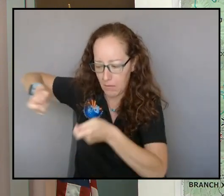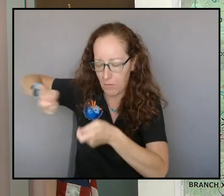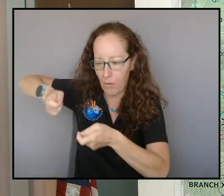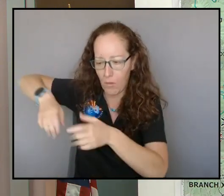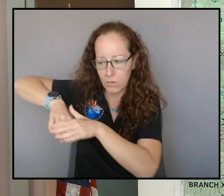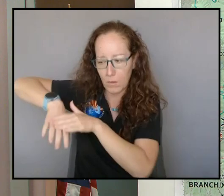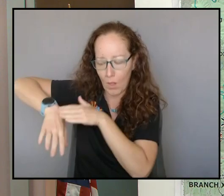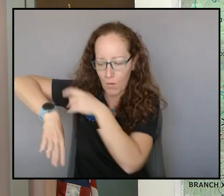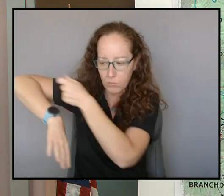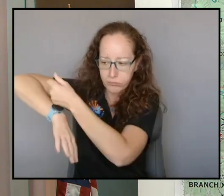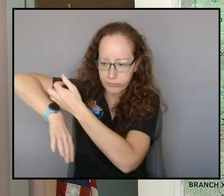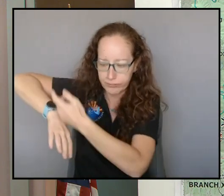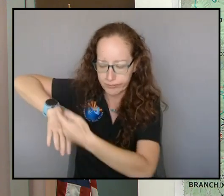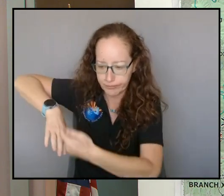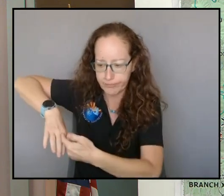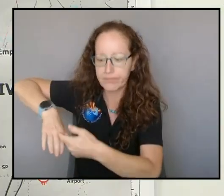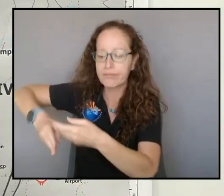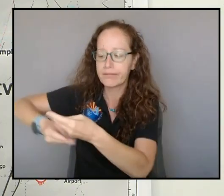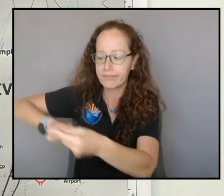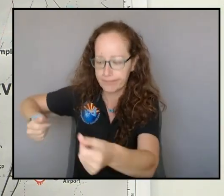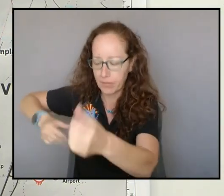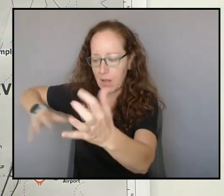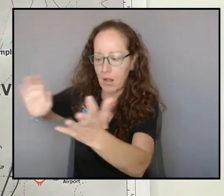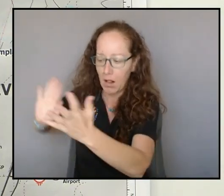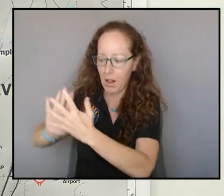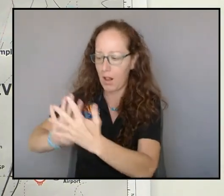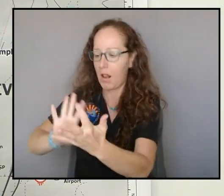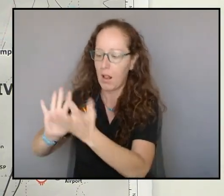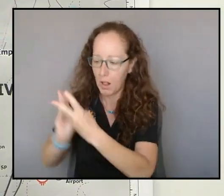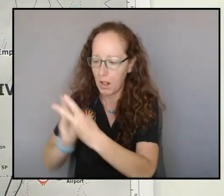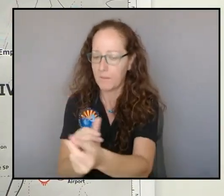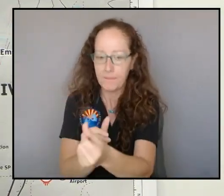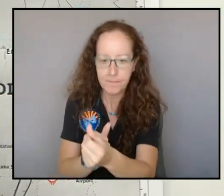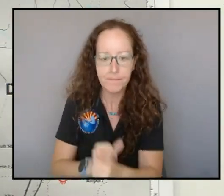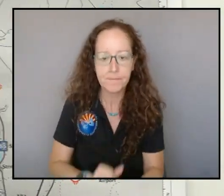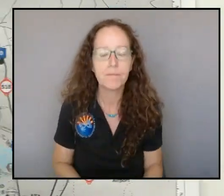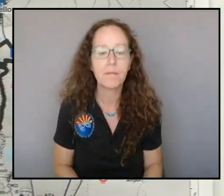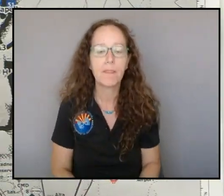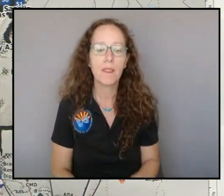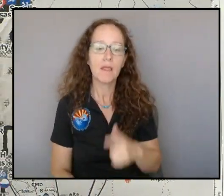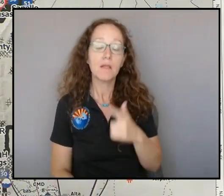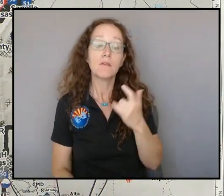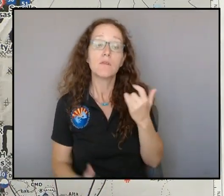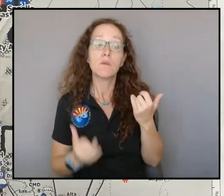we're doing are different than the natural fire or the fire that's in there already and the difference, why that could be